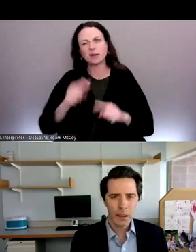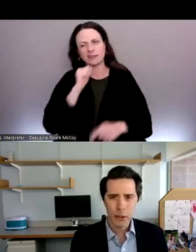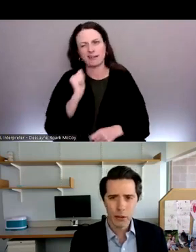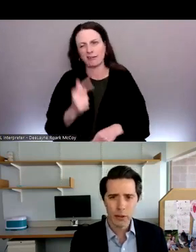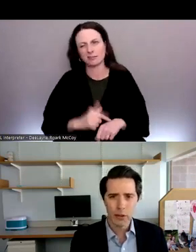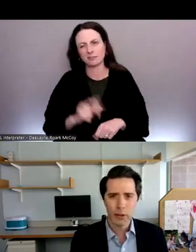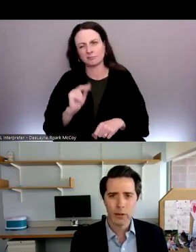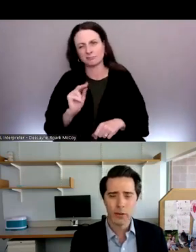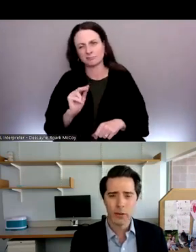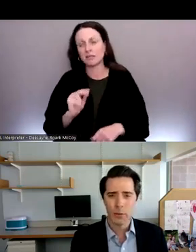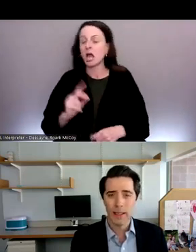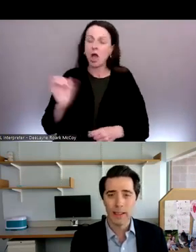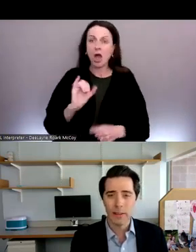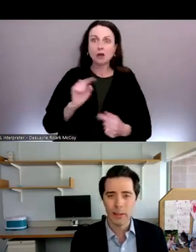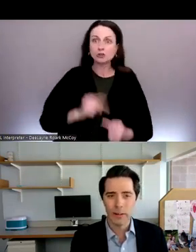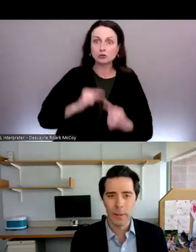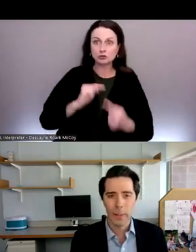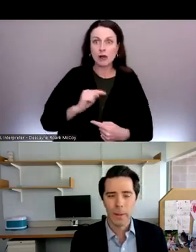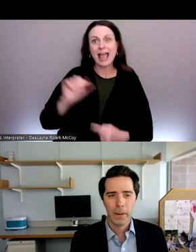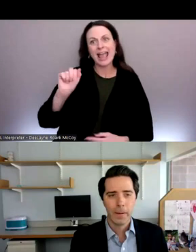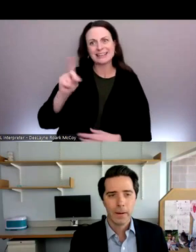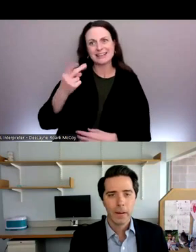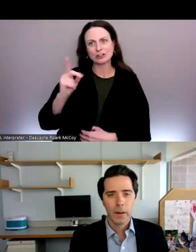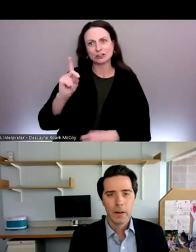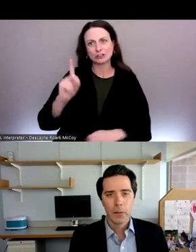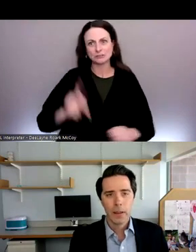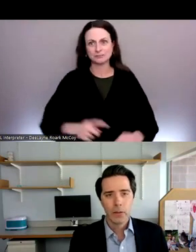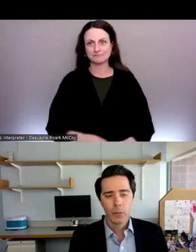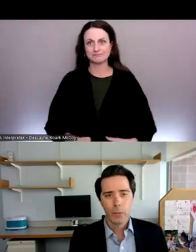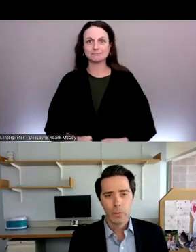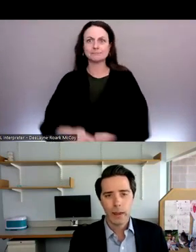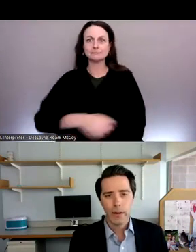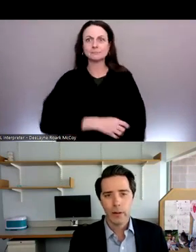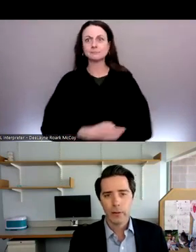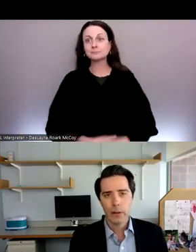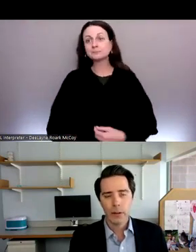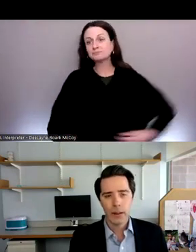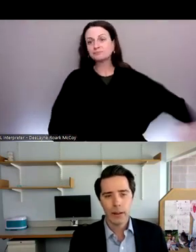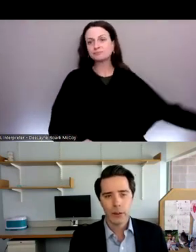she also struggles struggles with ADHD